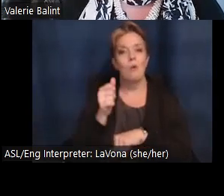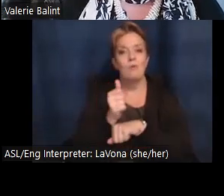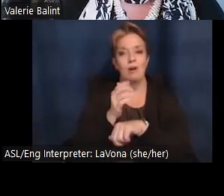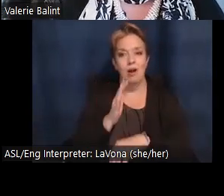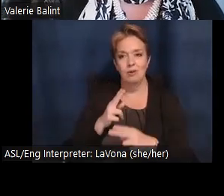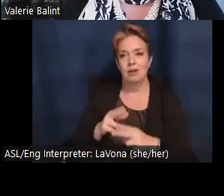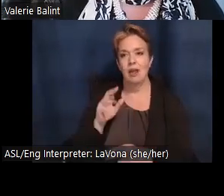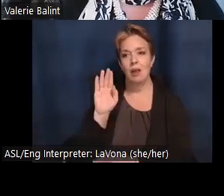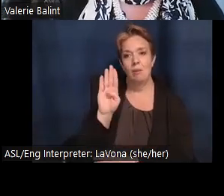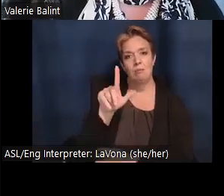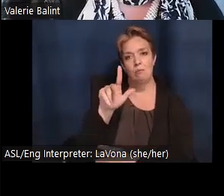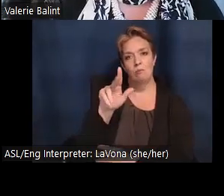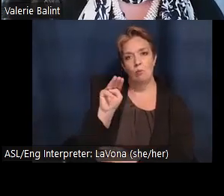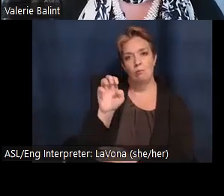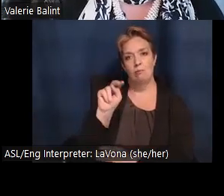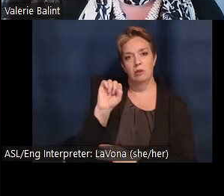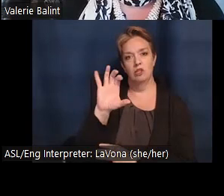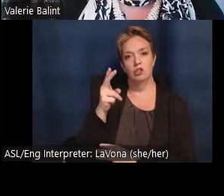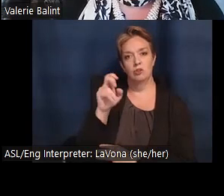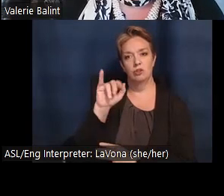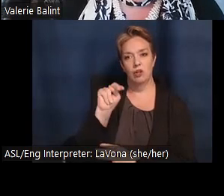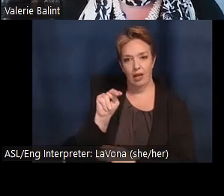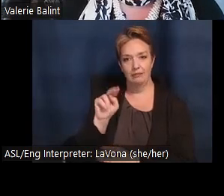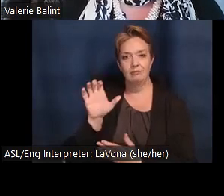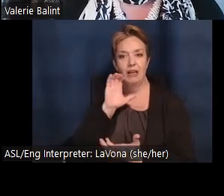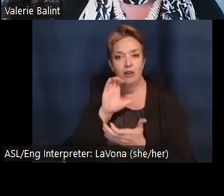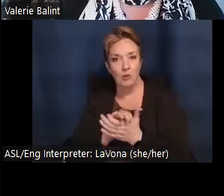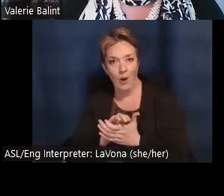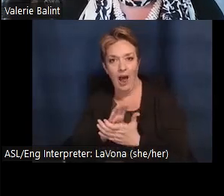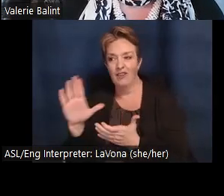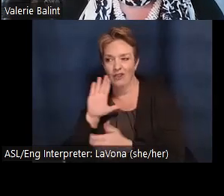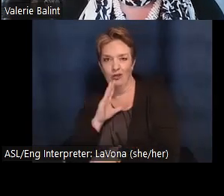It offers the rare opportunity to view a large collection of Mary's paintings.